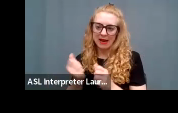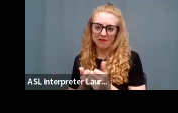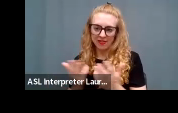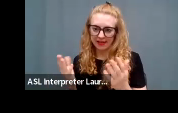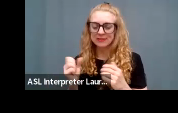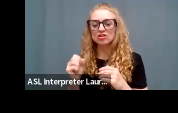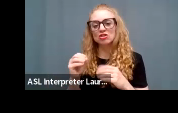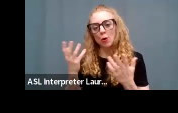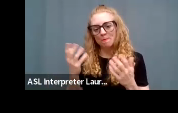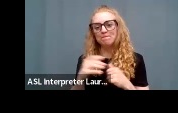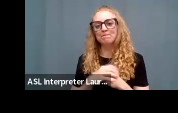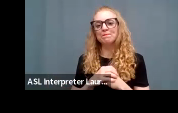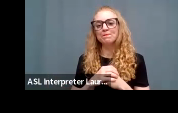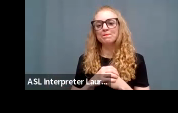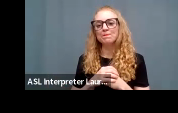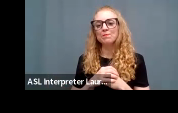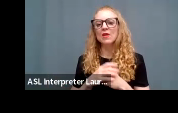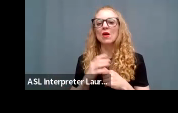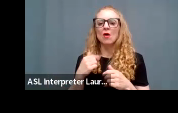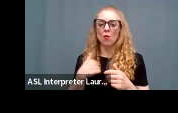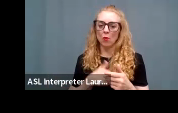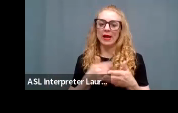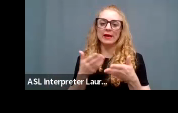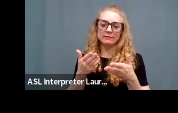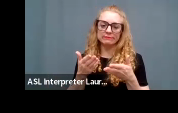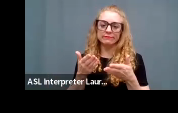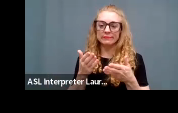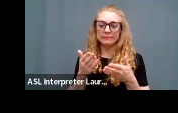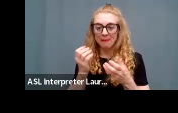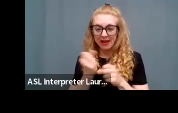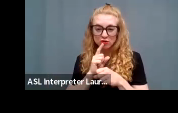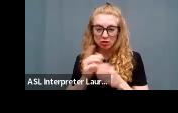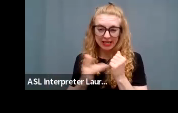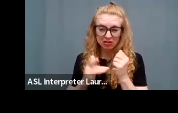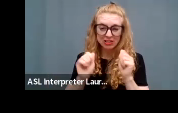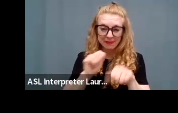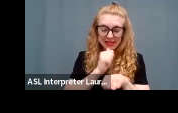the technology so what technology do they have in place do they have decent internet access unlike